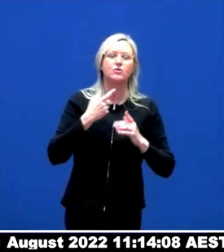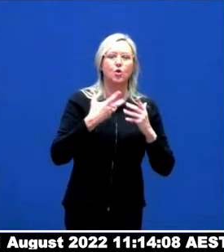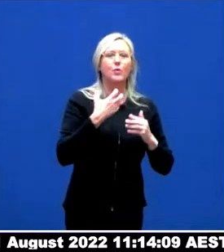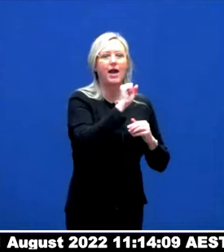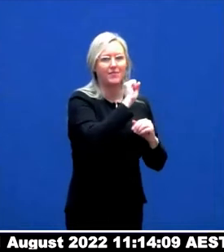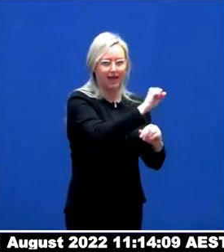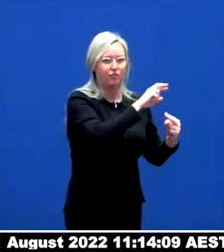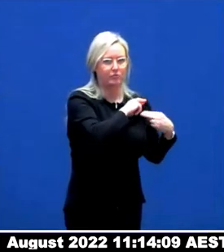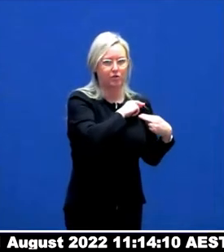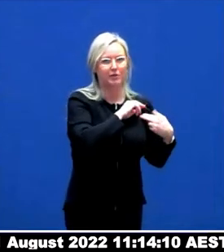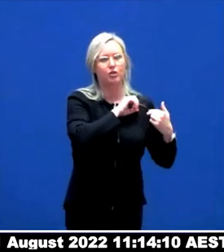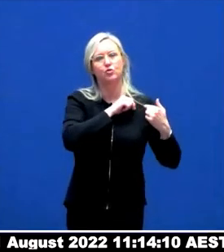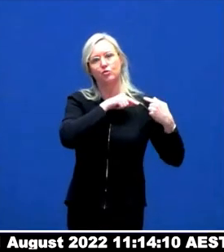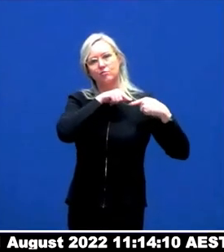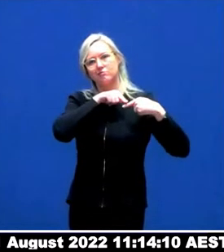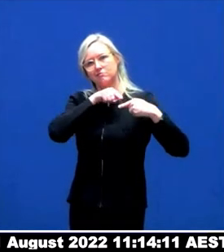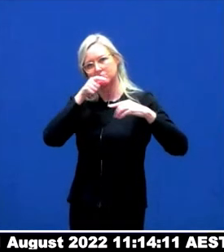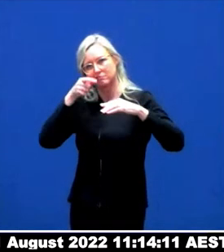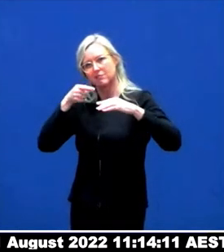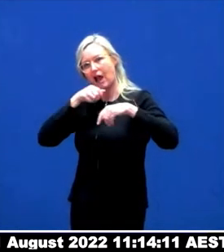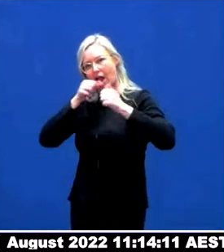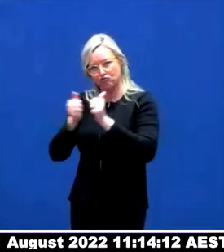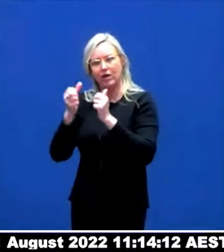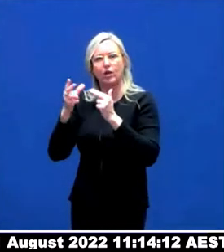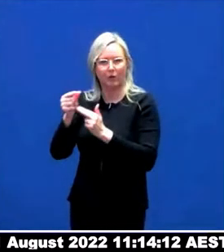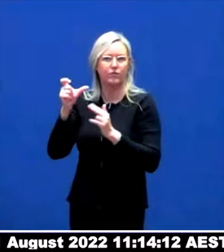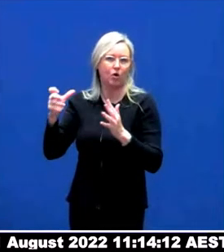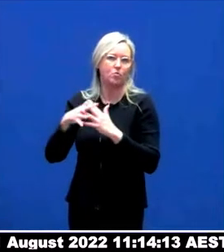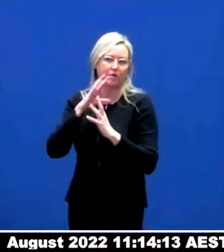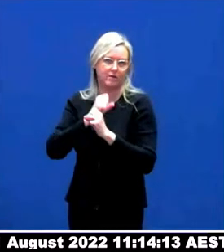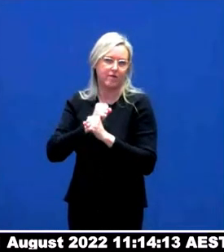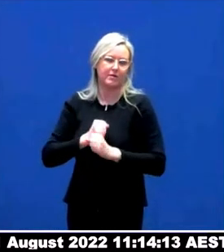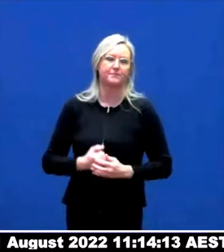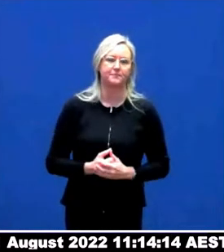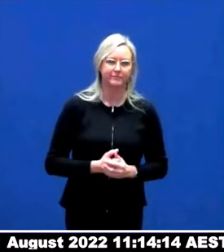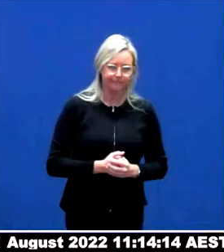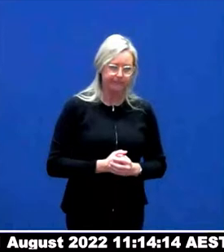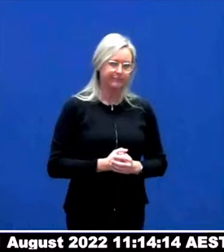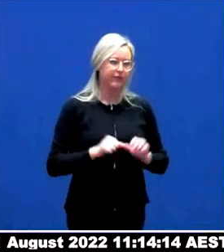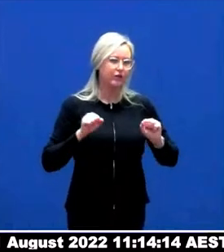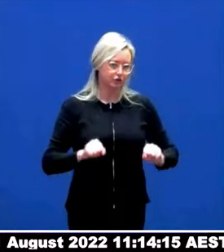Yes. I understand that there's the - what's that expression that I keep